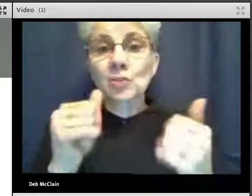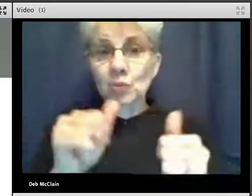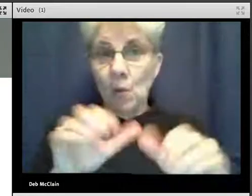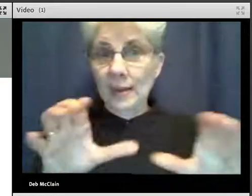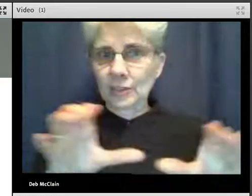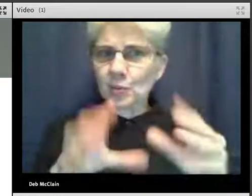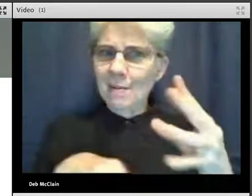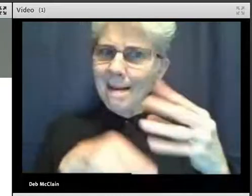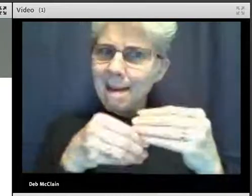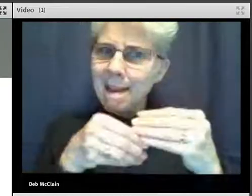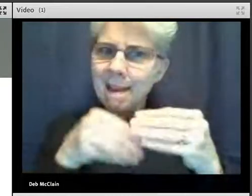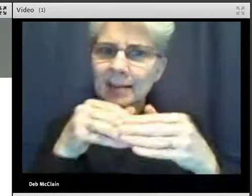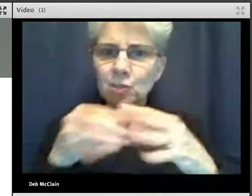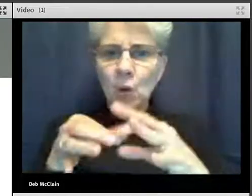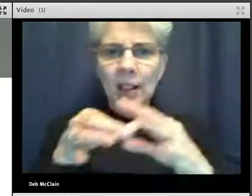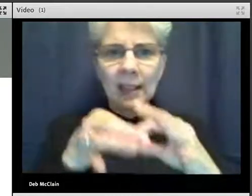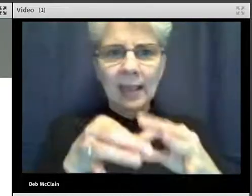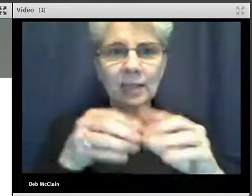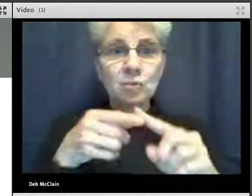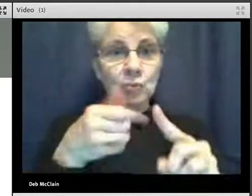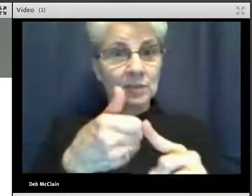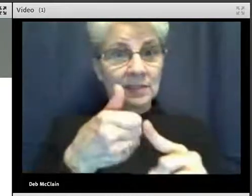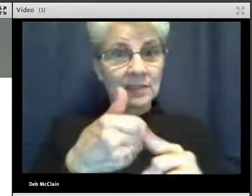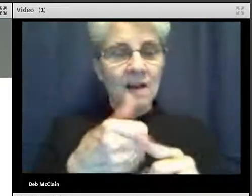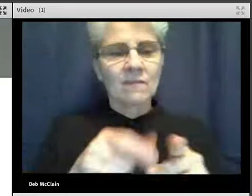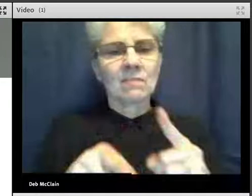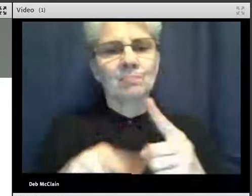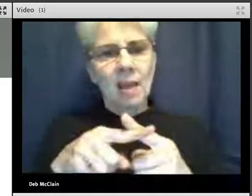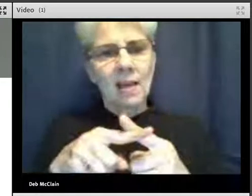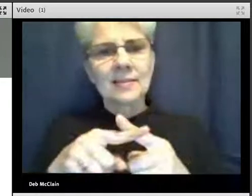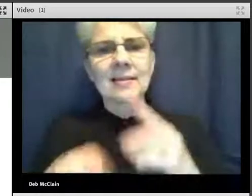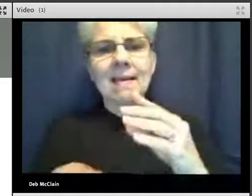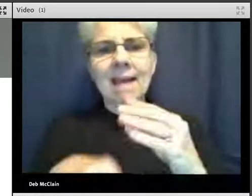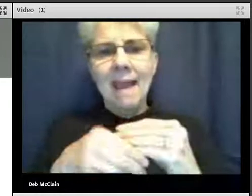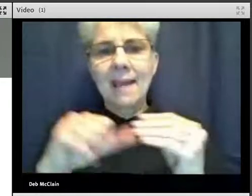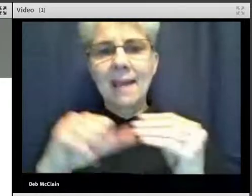You add internal links, you link to yourself, you add alt-tags for images